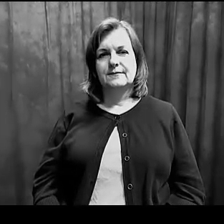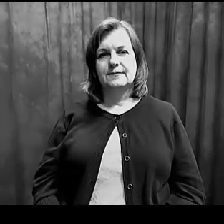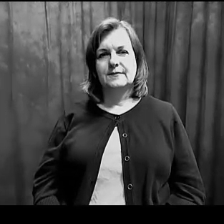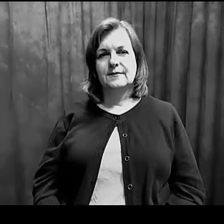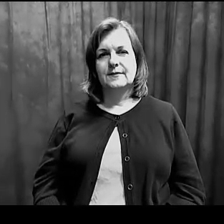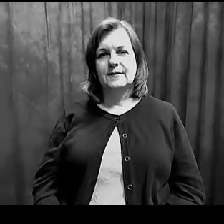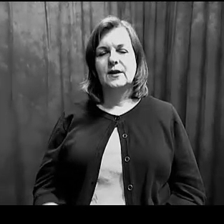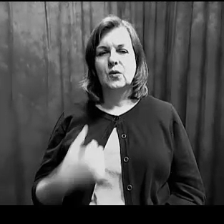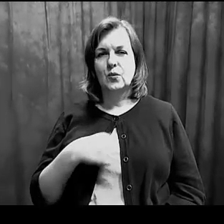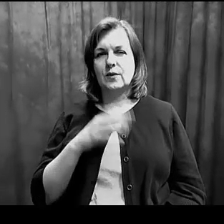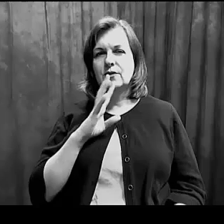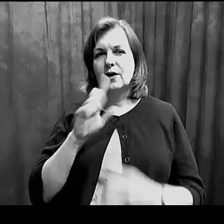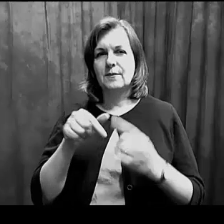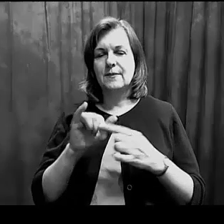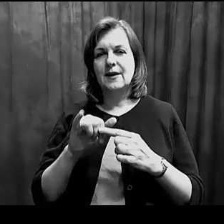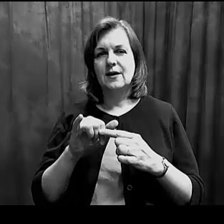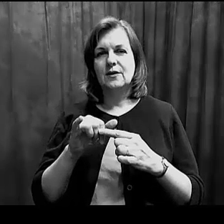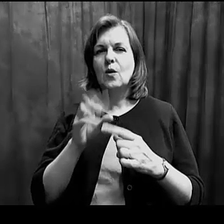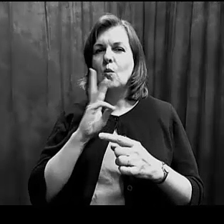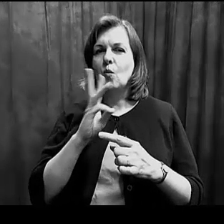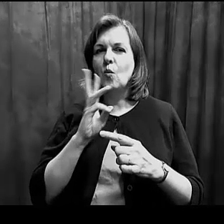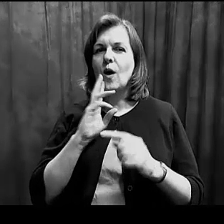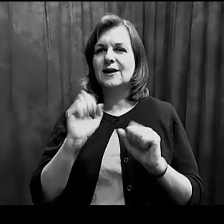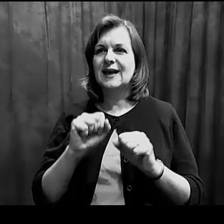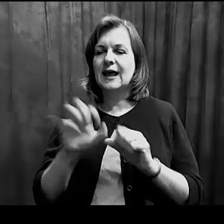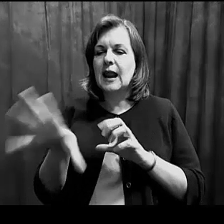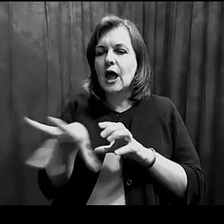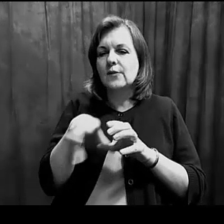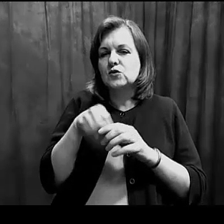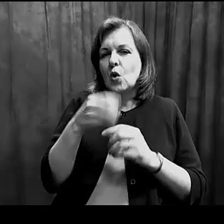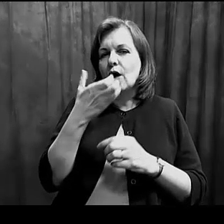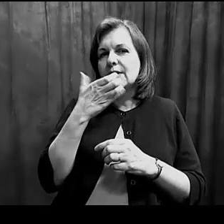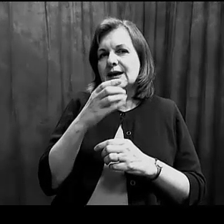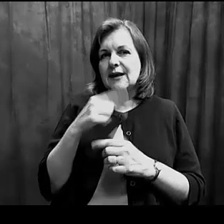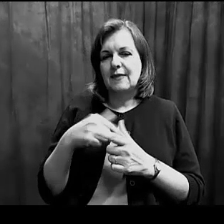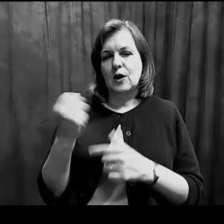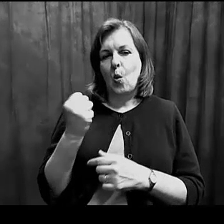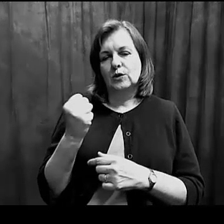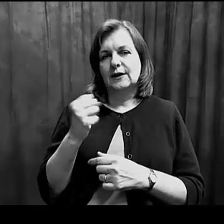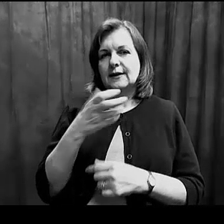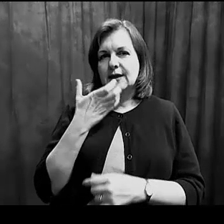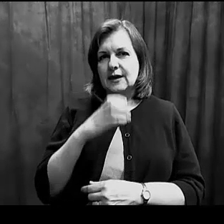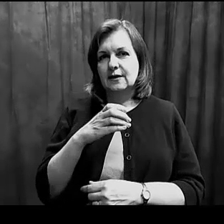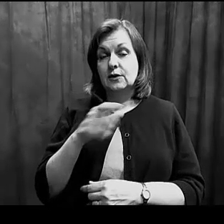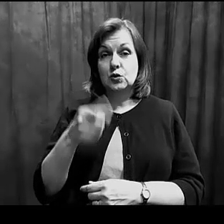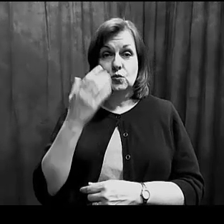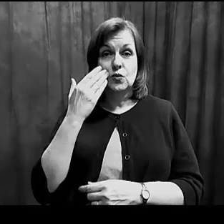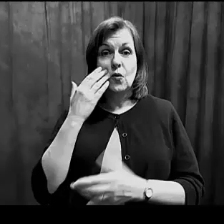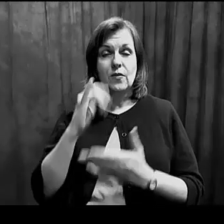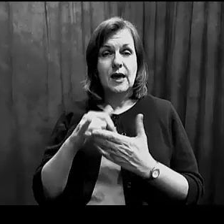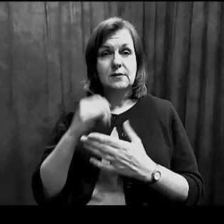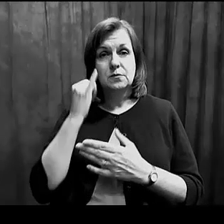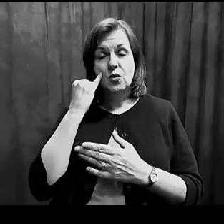we talk about water having a terrific capacity to absorb and retain heat you know about this